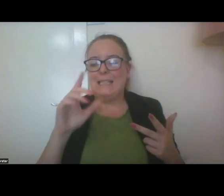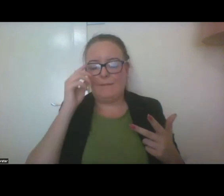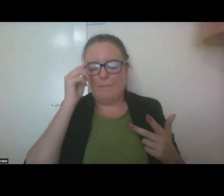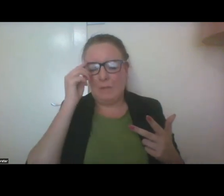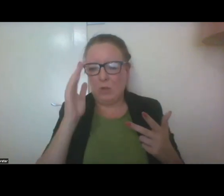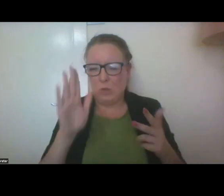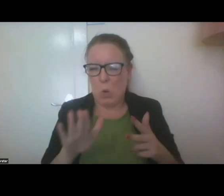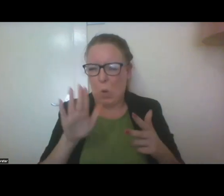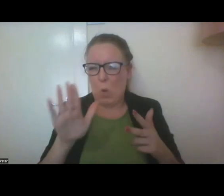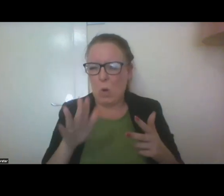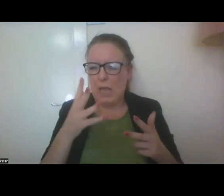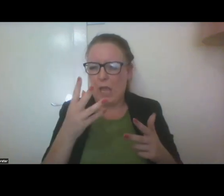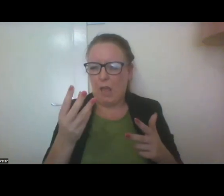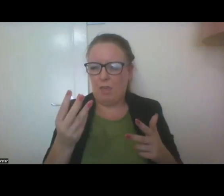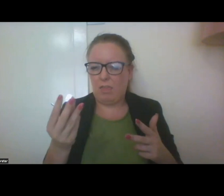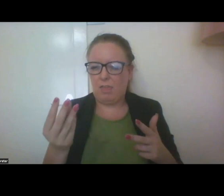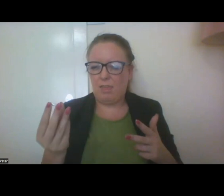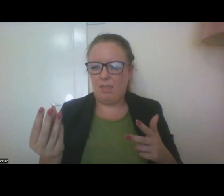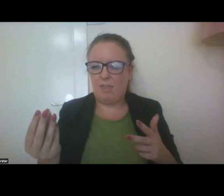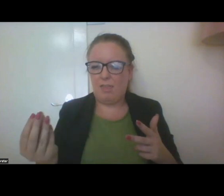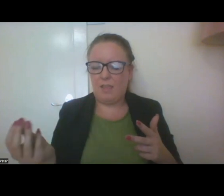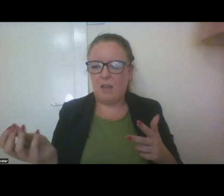A couple of the main manufacturers and one of the biggest